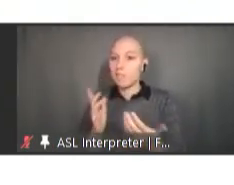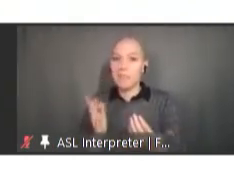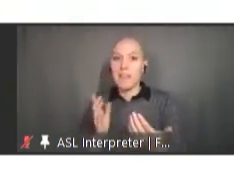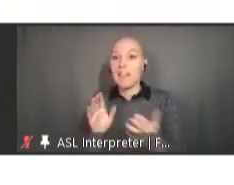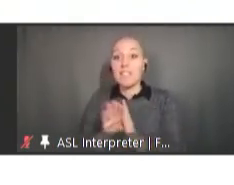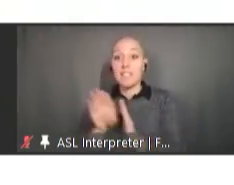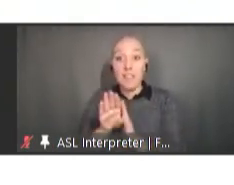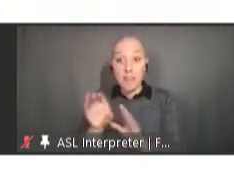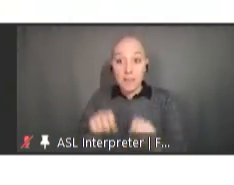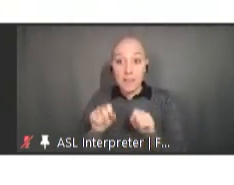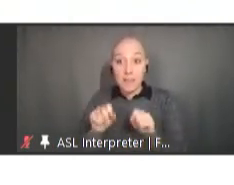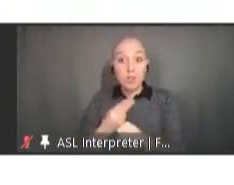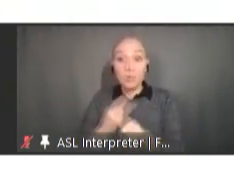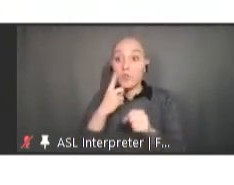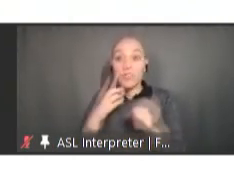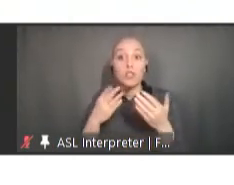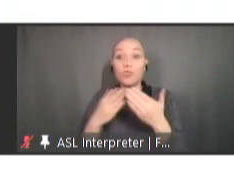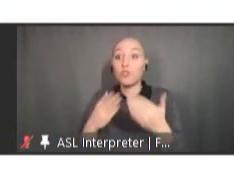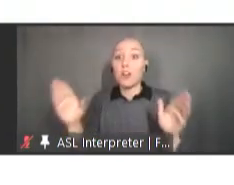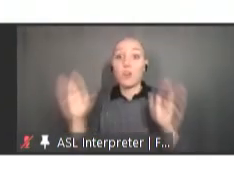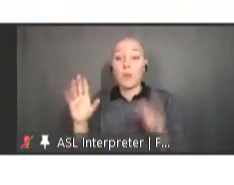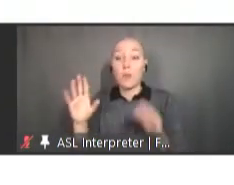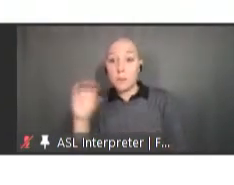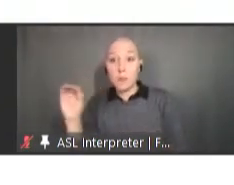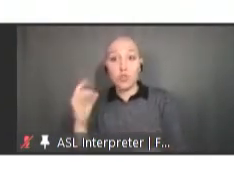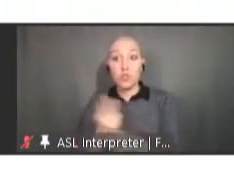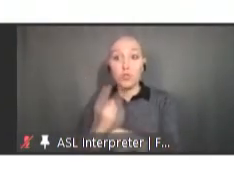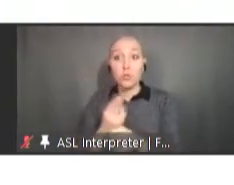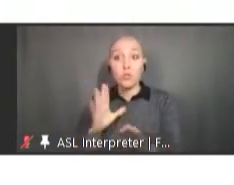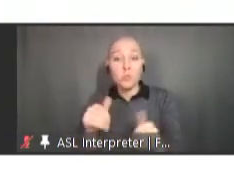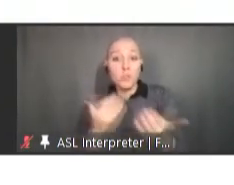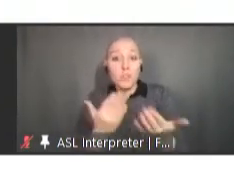general commercial use to provide evidence of immunity in people with past COVID-19.